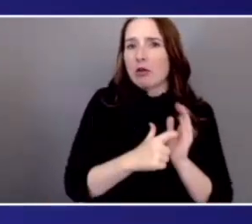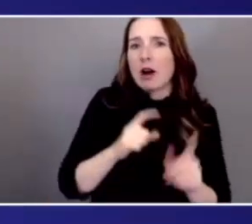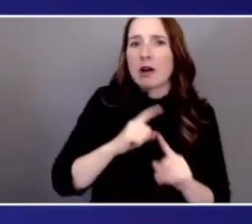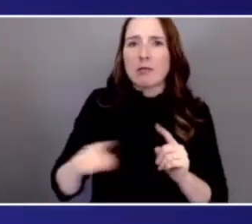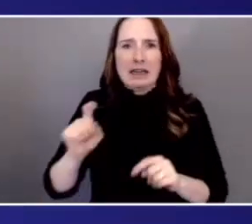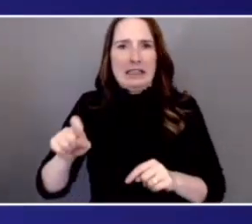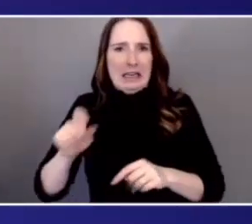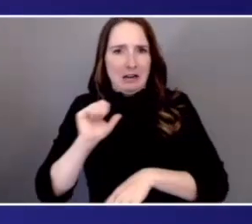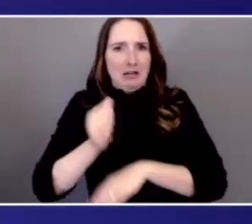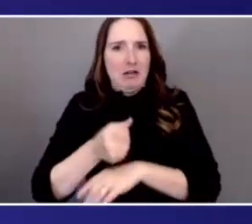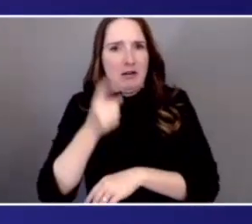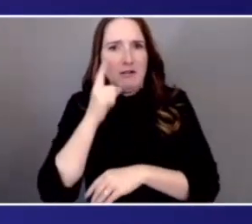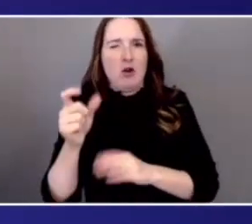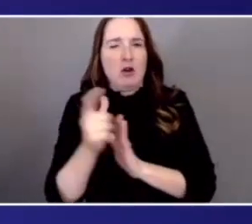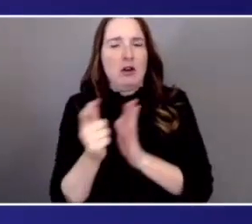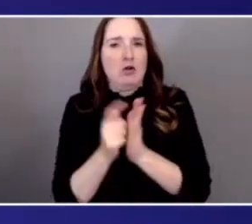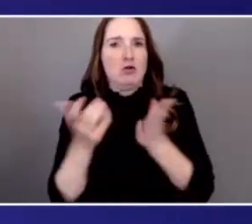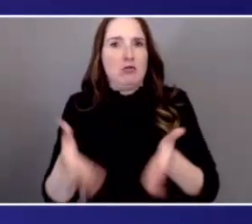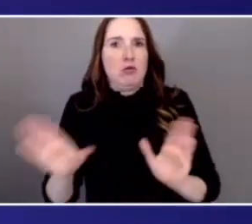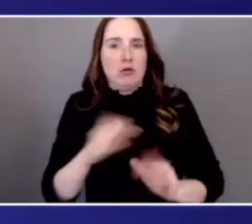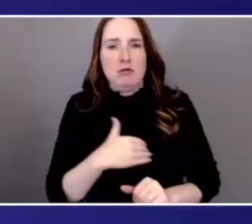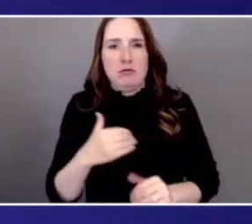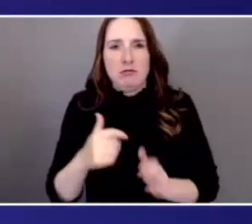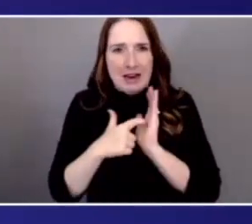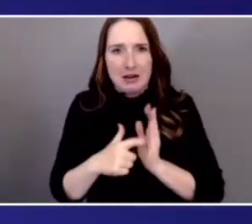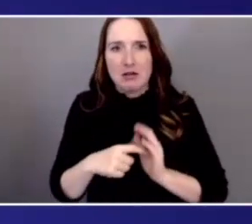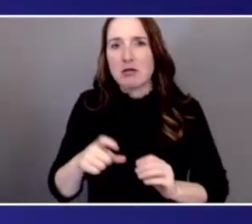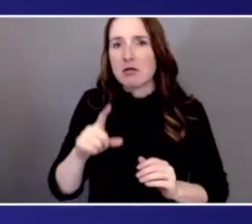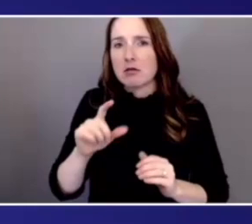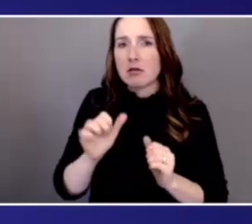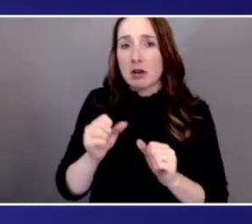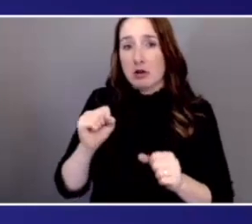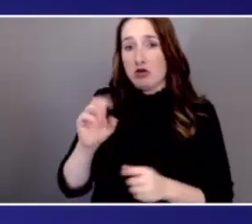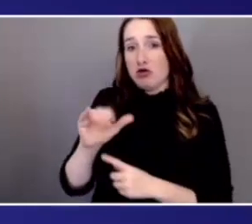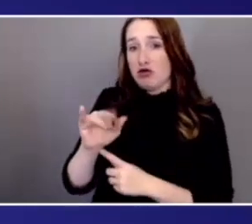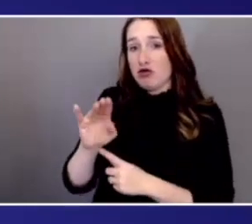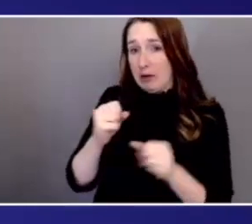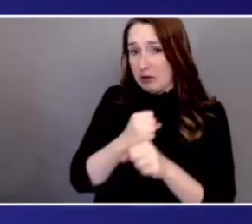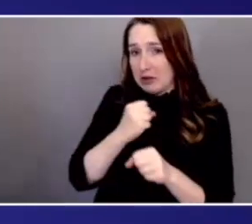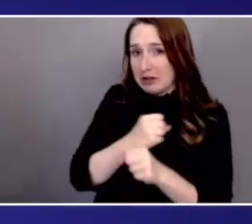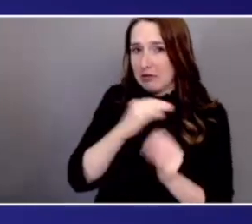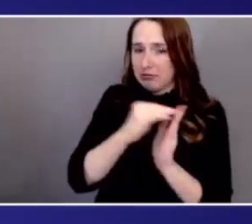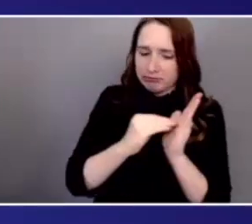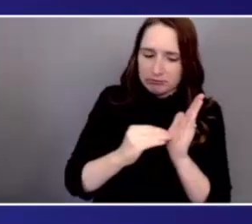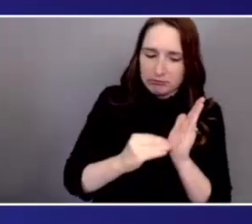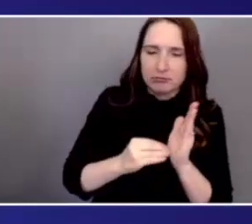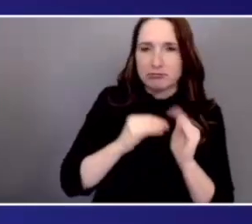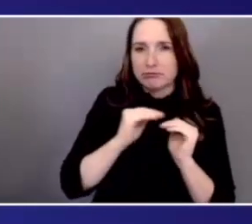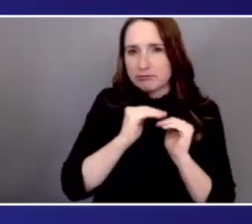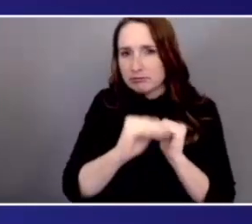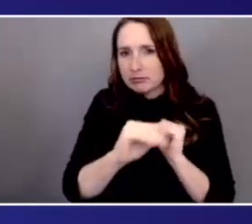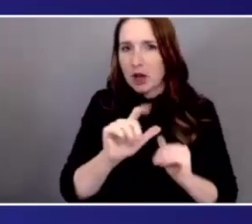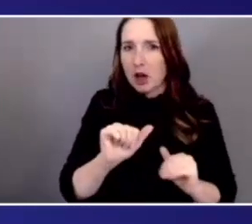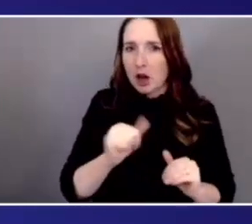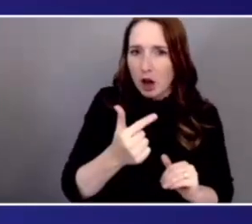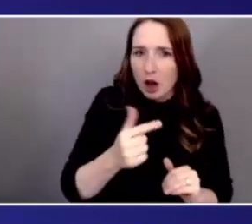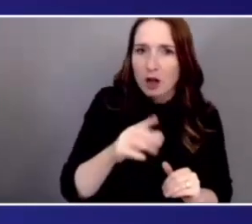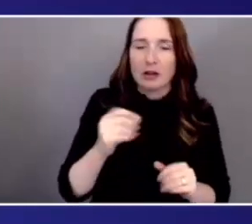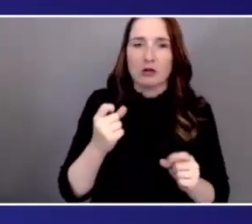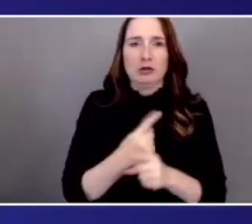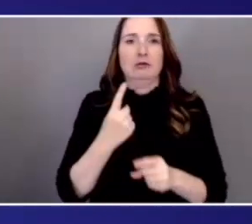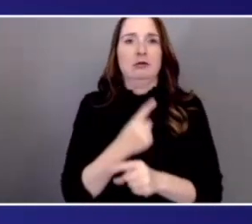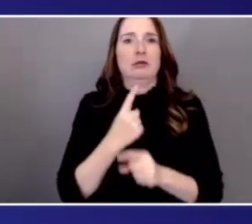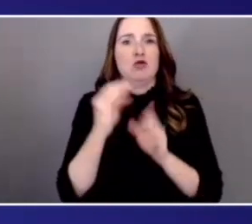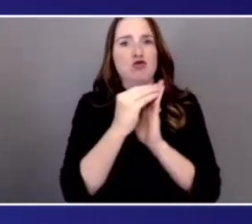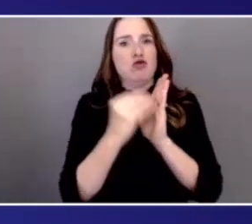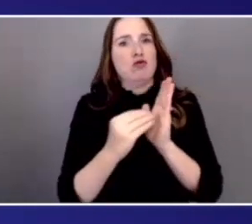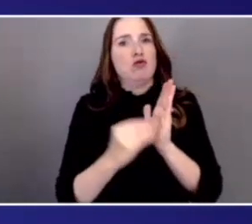They also detail how to compile crime statistics and maintain logs, ensuring consistent, accurate reporting across institutions.